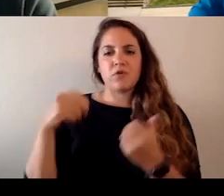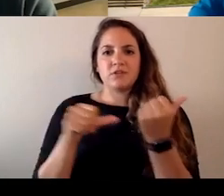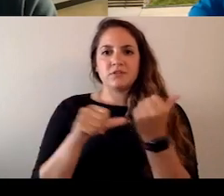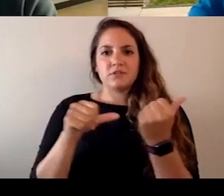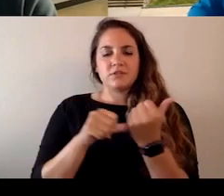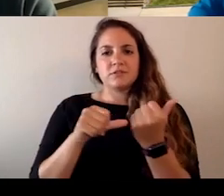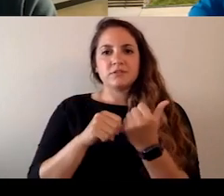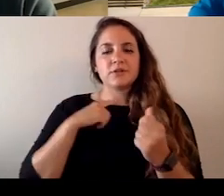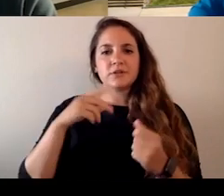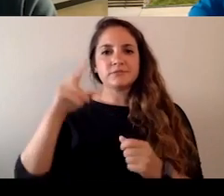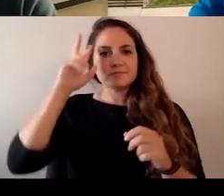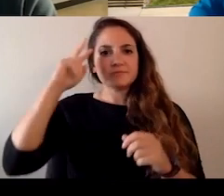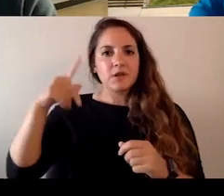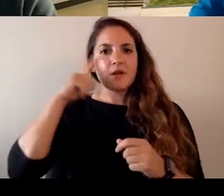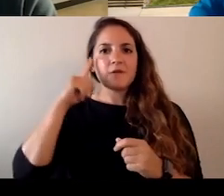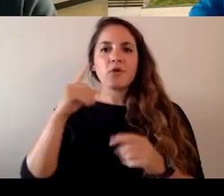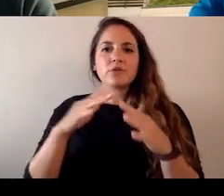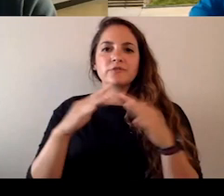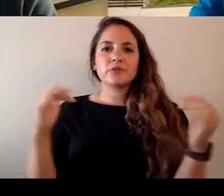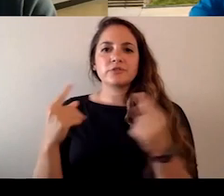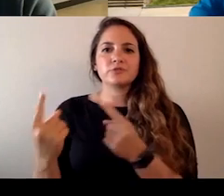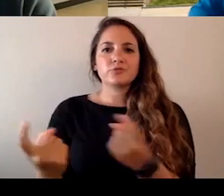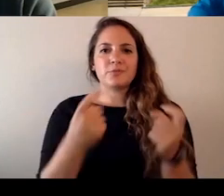Recruitment here at the Rochester Institute of Technology.